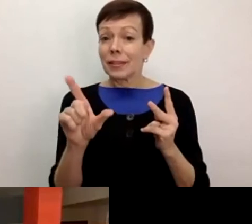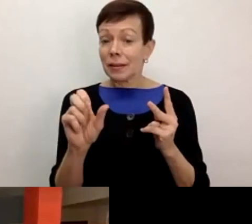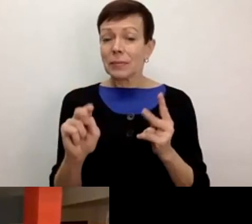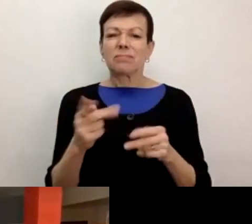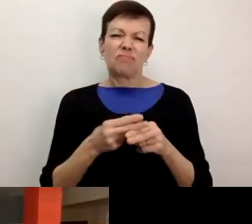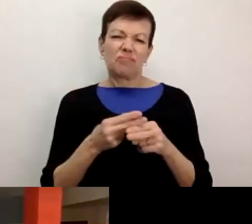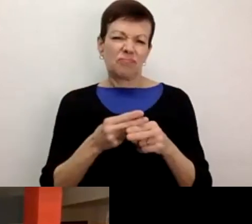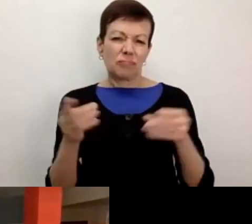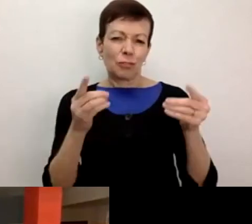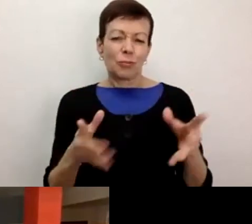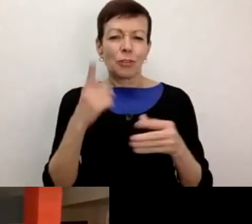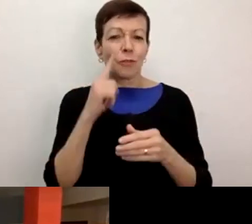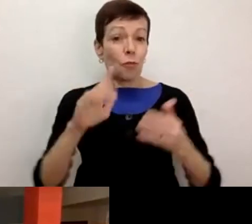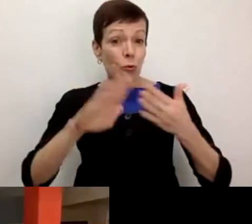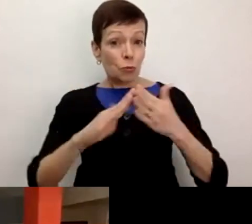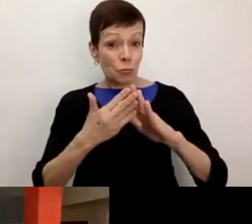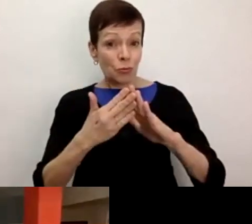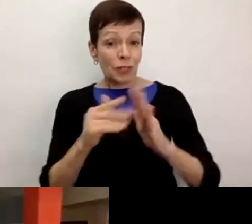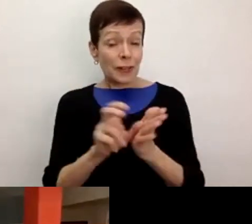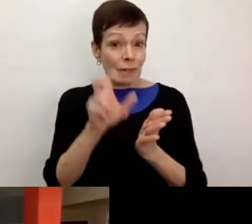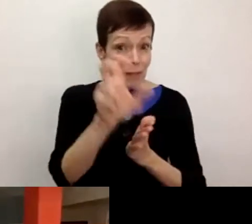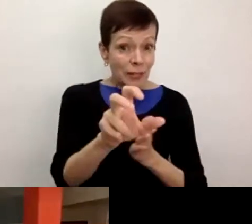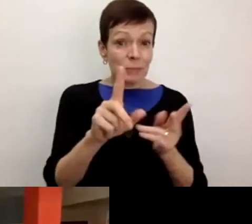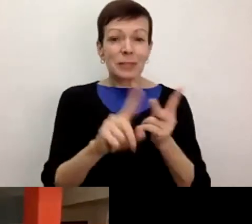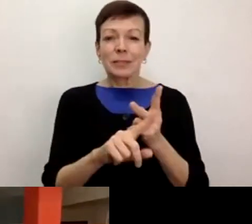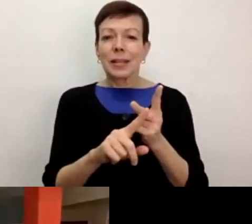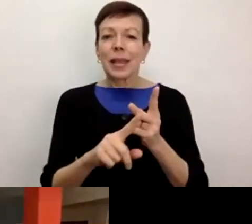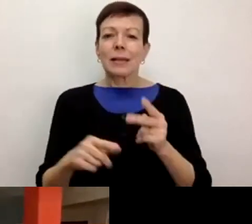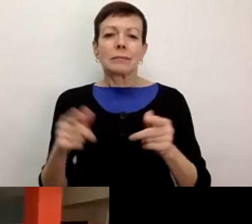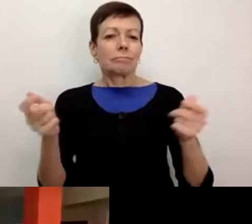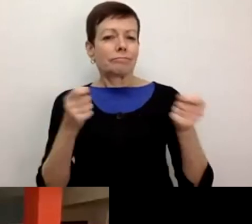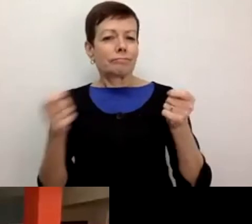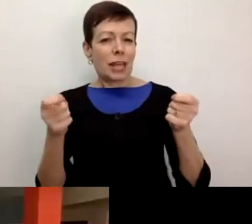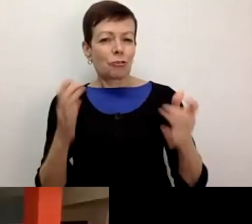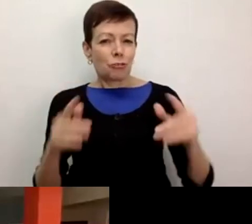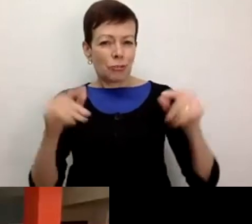and Impact and the Community Investment and Capacity Manager here at Calgary Arts Development.